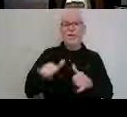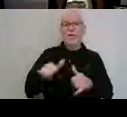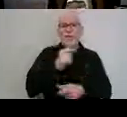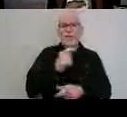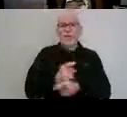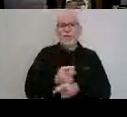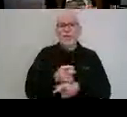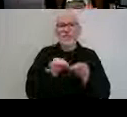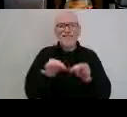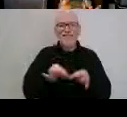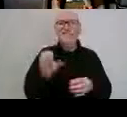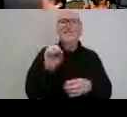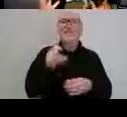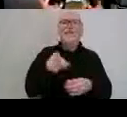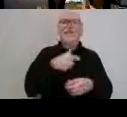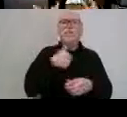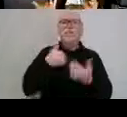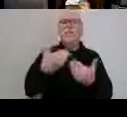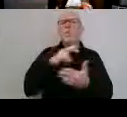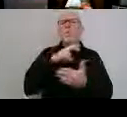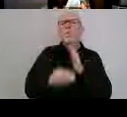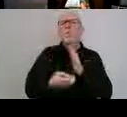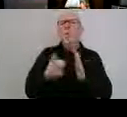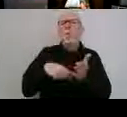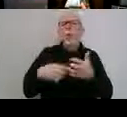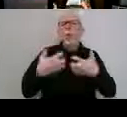So let's dive into what exactly machine translation is.